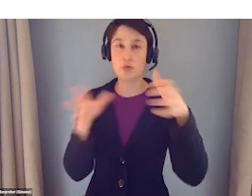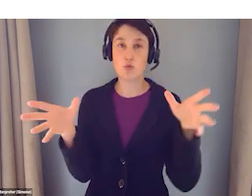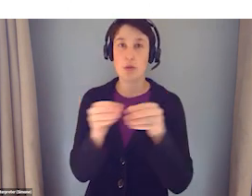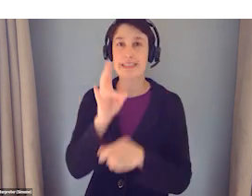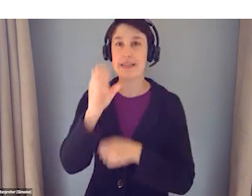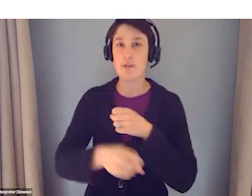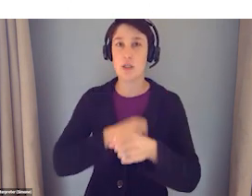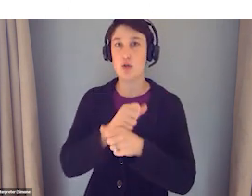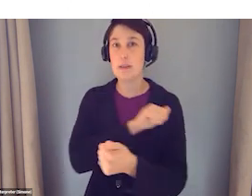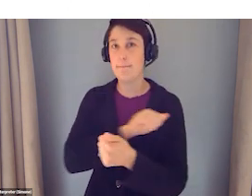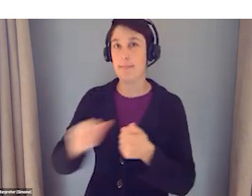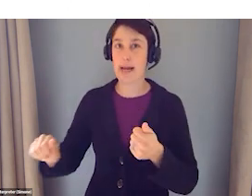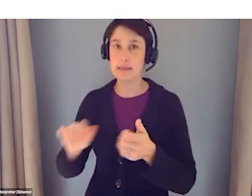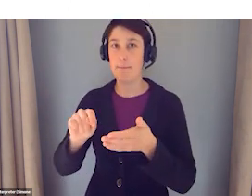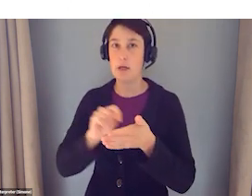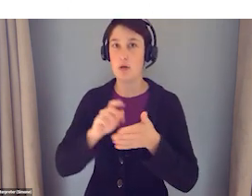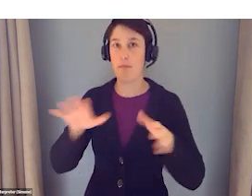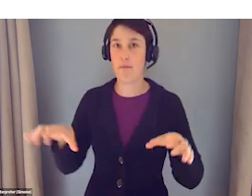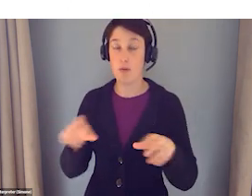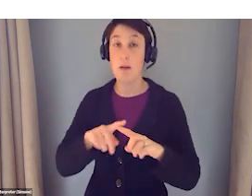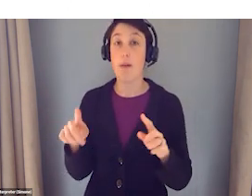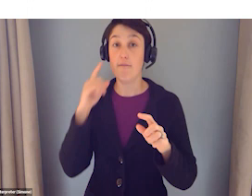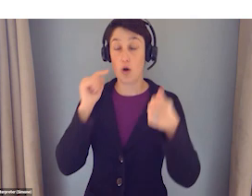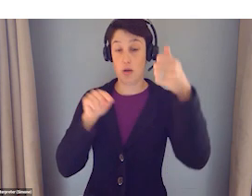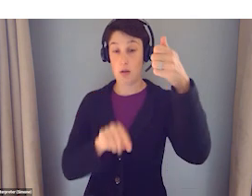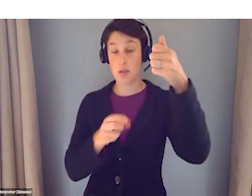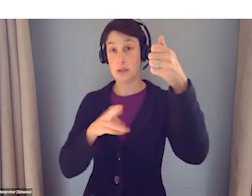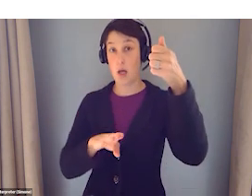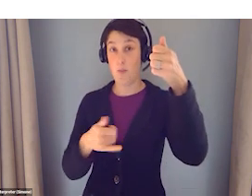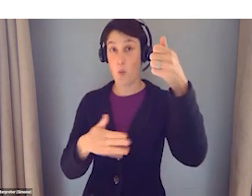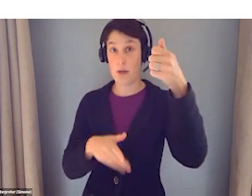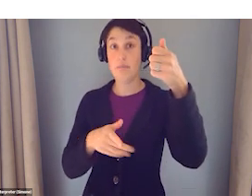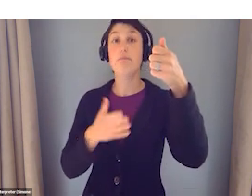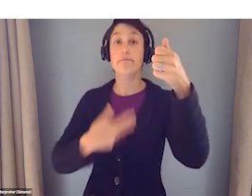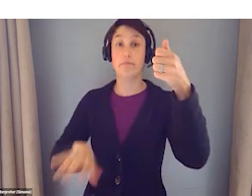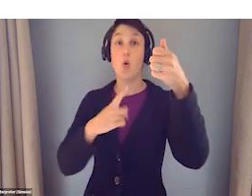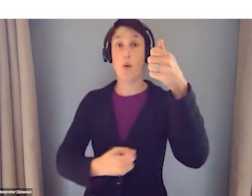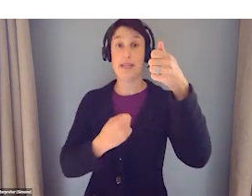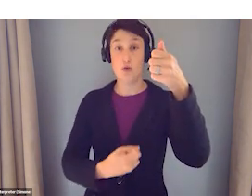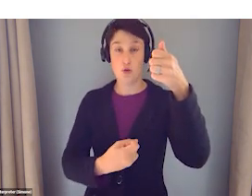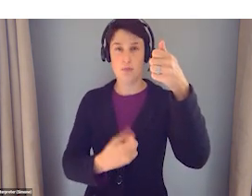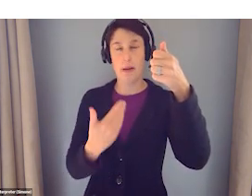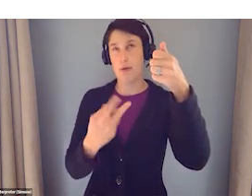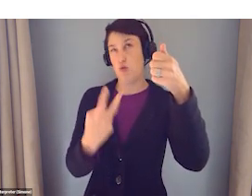But for the subawardee, who ended a year -- let's call it two years earlier, they now have to keep documents for nine years.